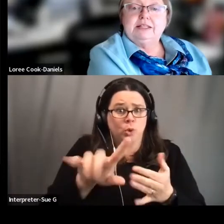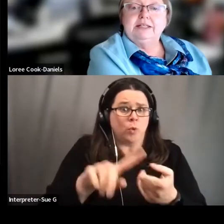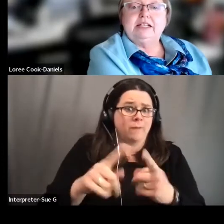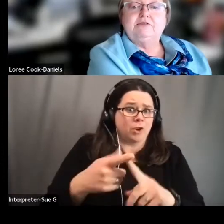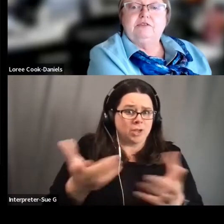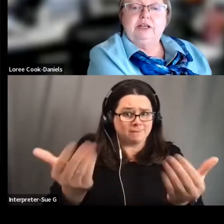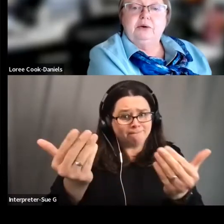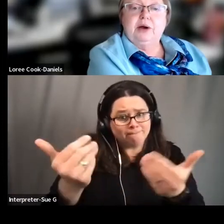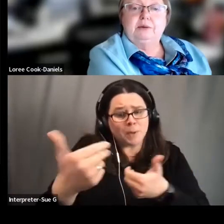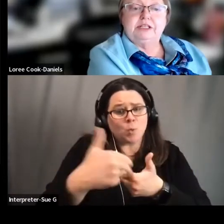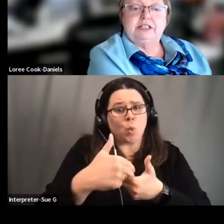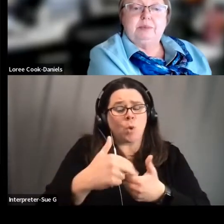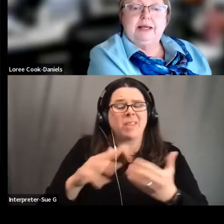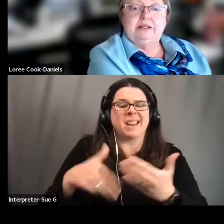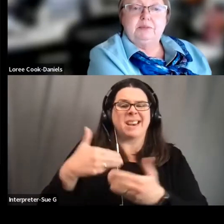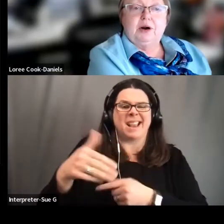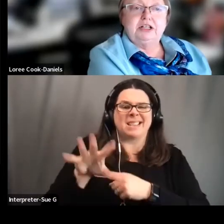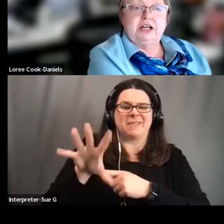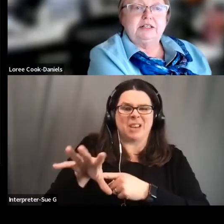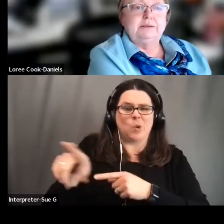This next video helps explain the project.